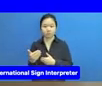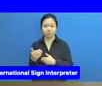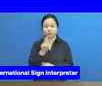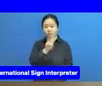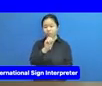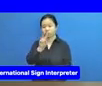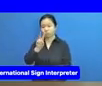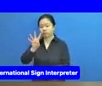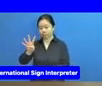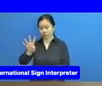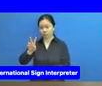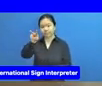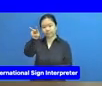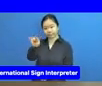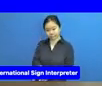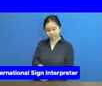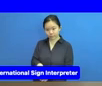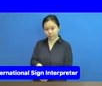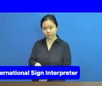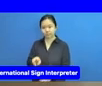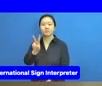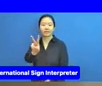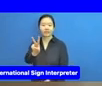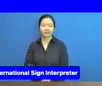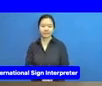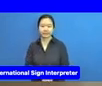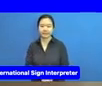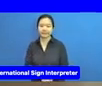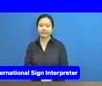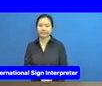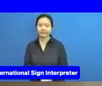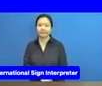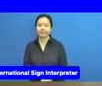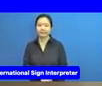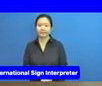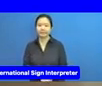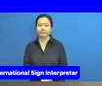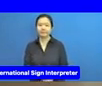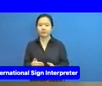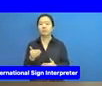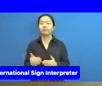about how to create opportunities for networking, and we will also be assisting potential applicants